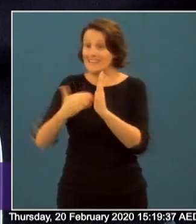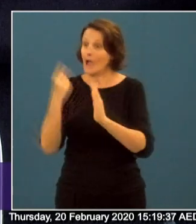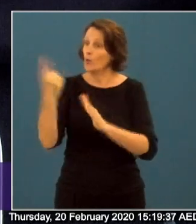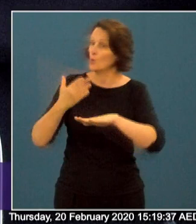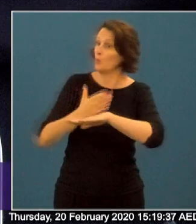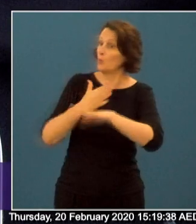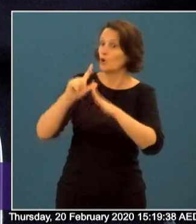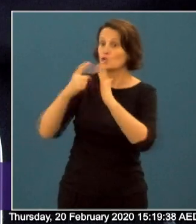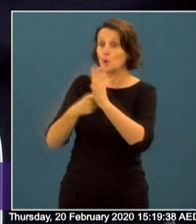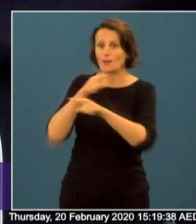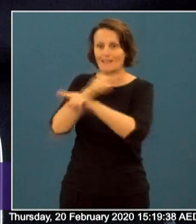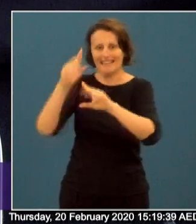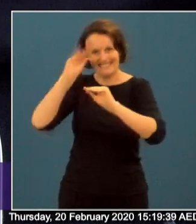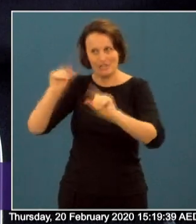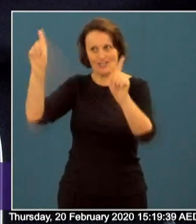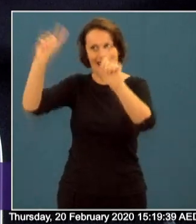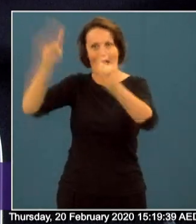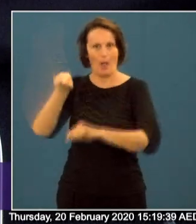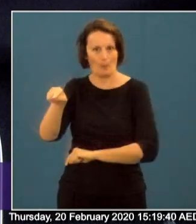Training in universities is training future health workforce.